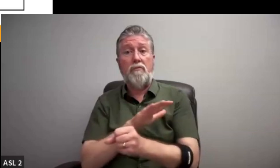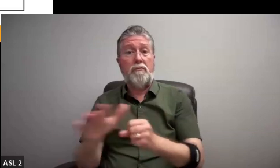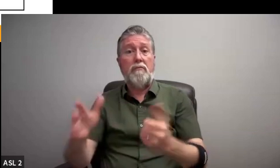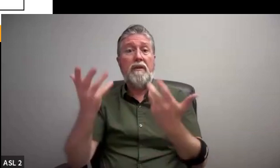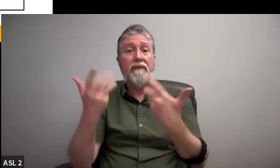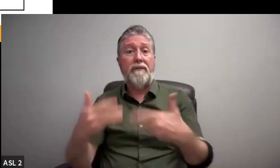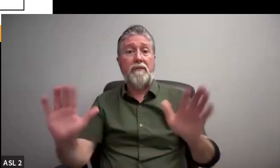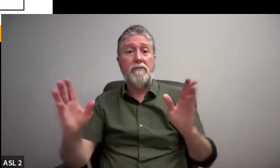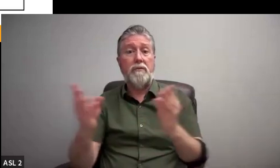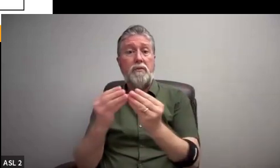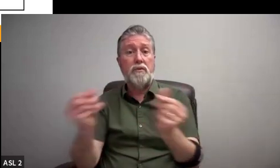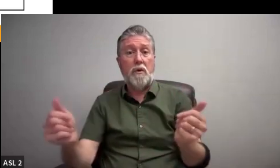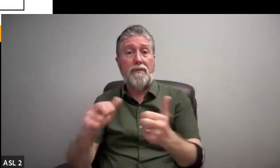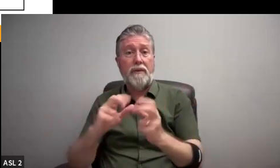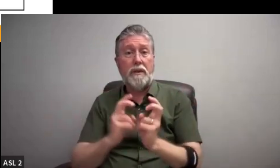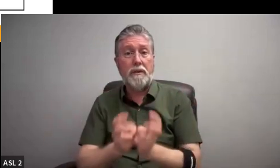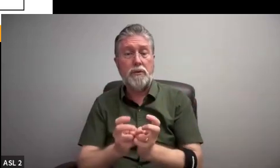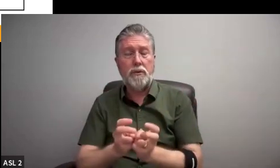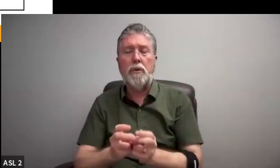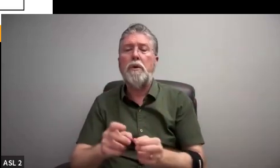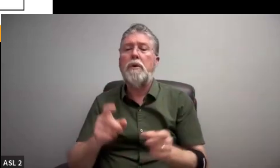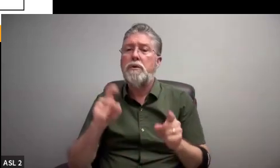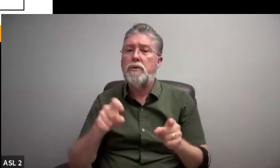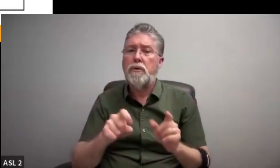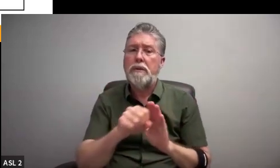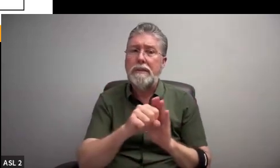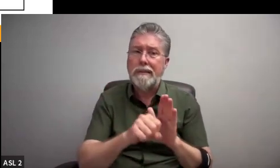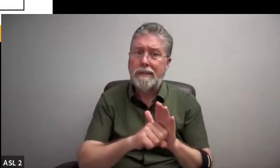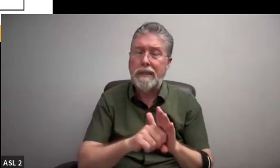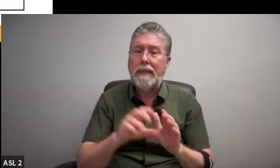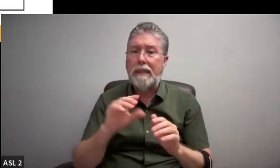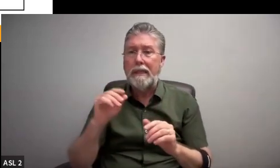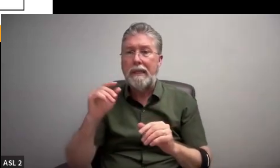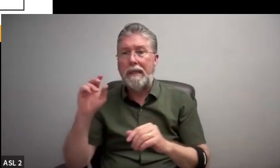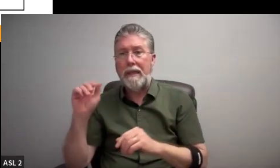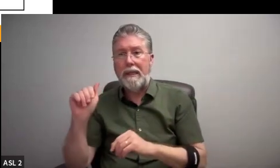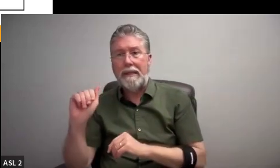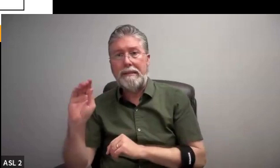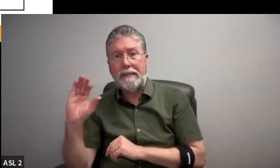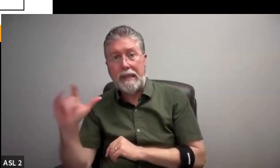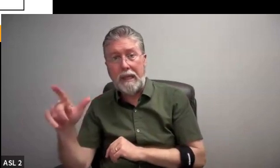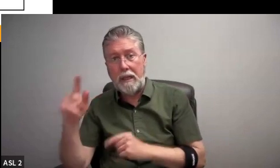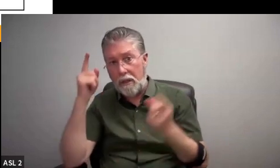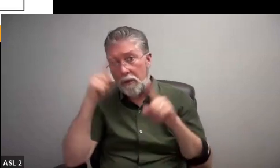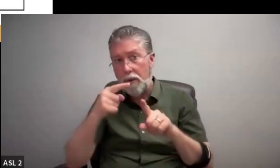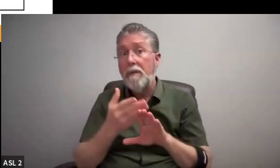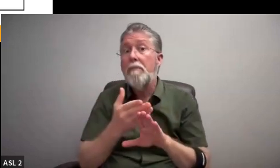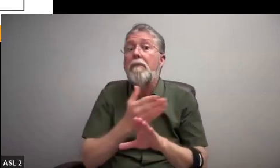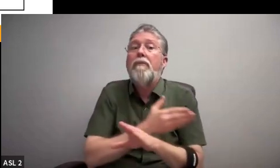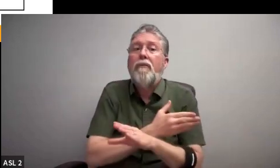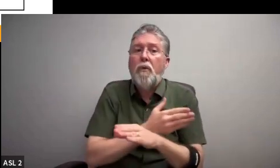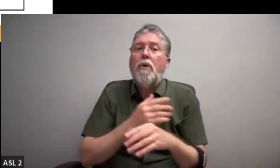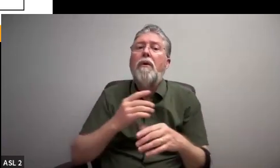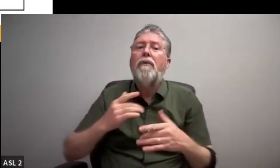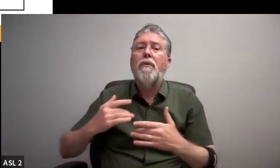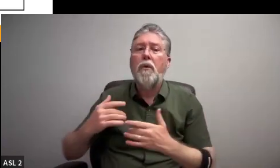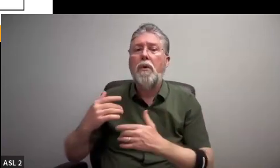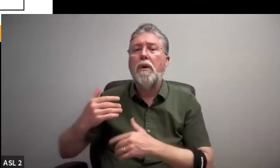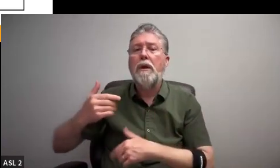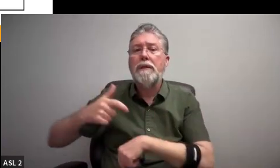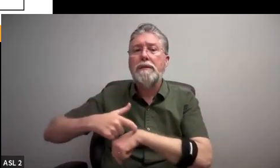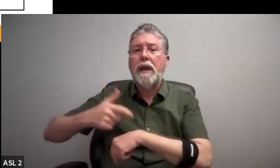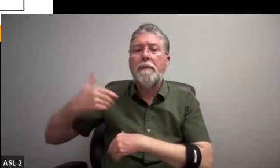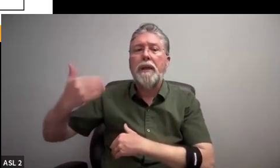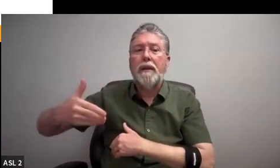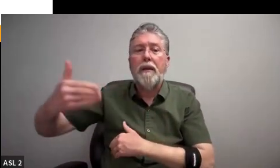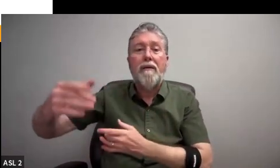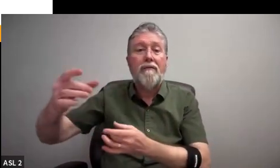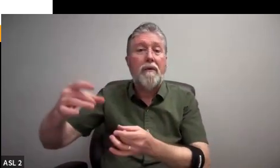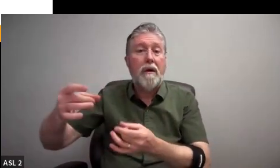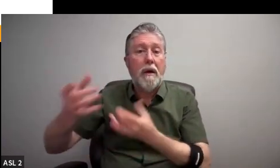and ACL should agree upfront on a schedule for the SUA to provide status updates. Next slide.